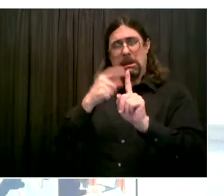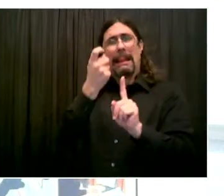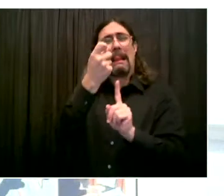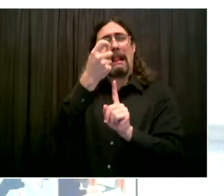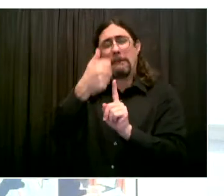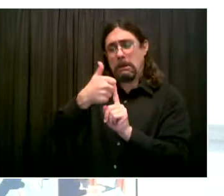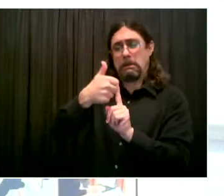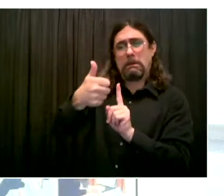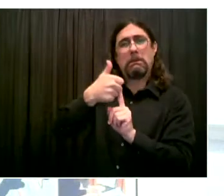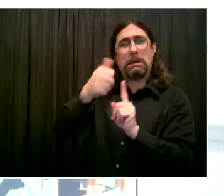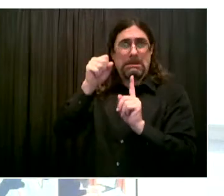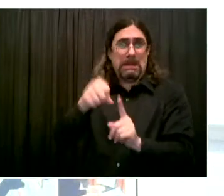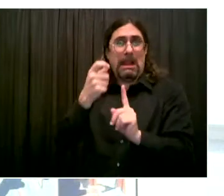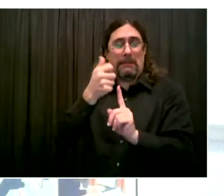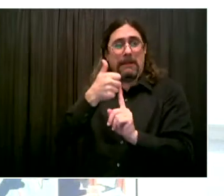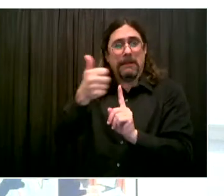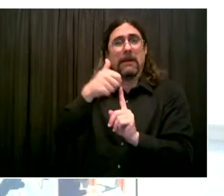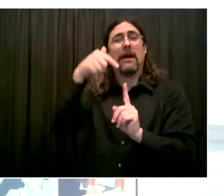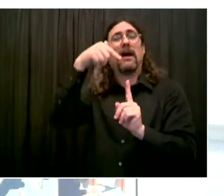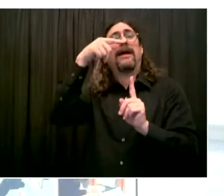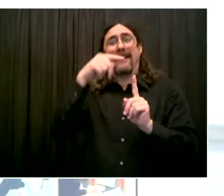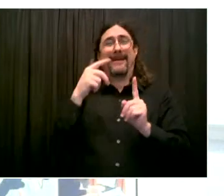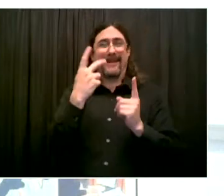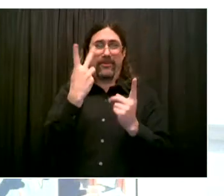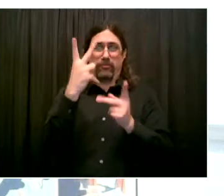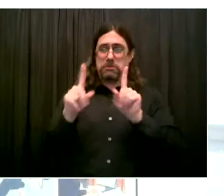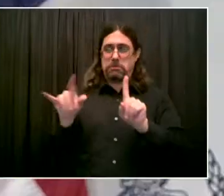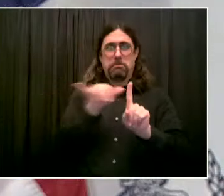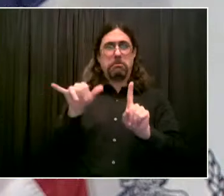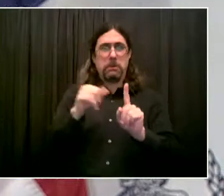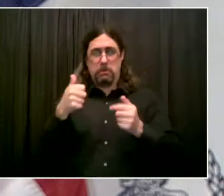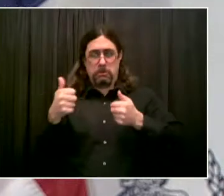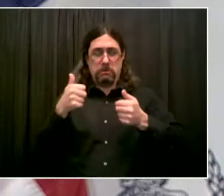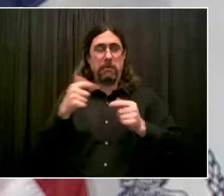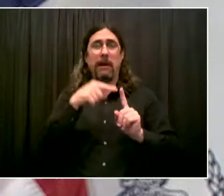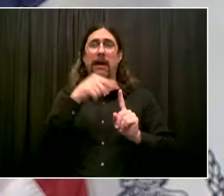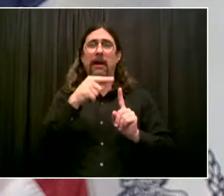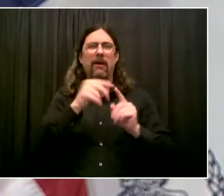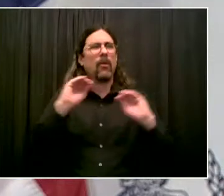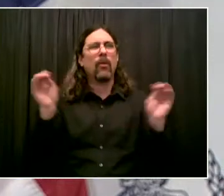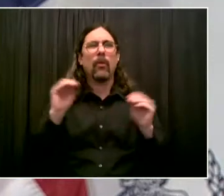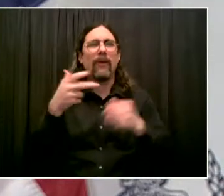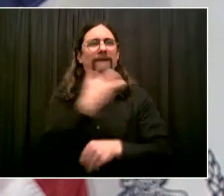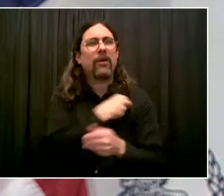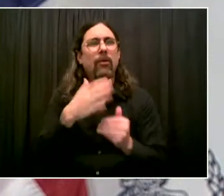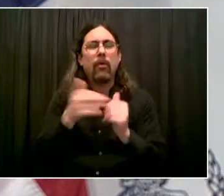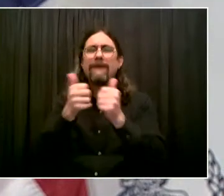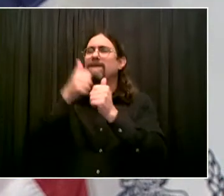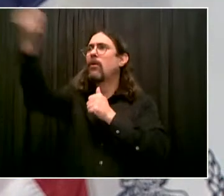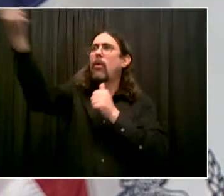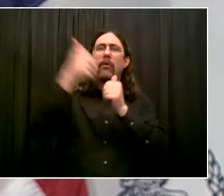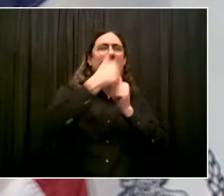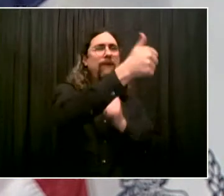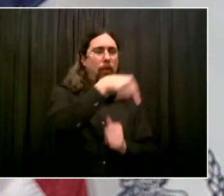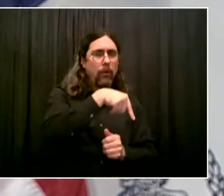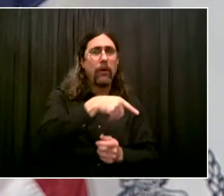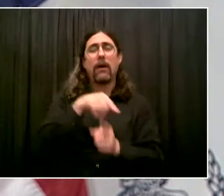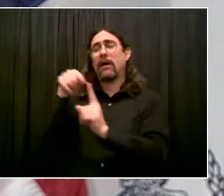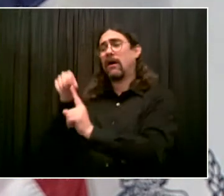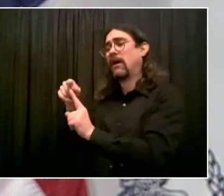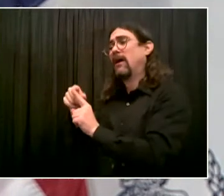BLOCKS TO